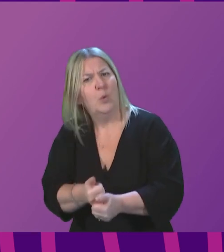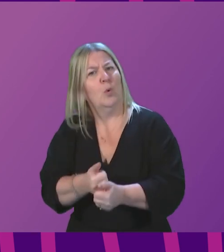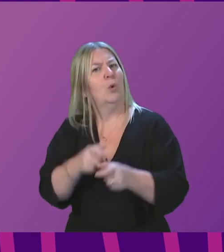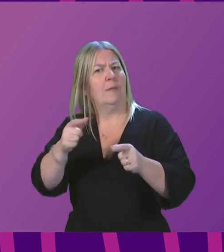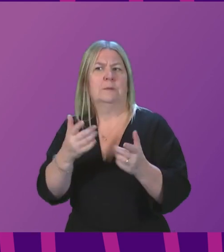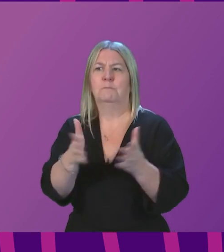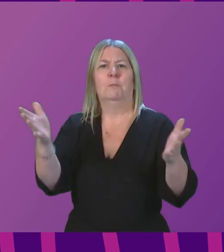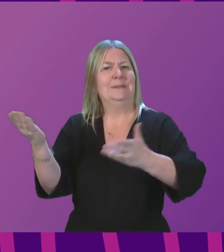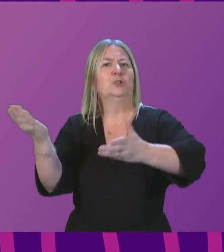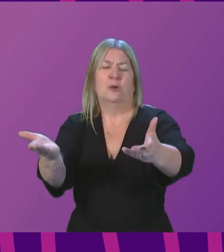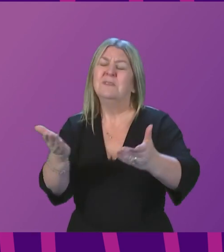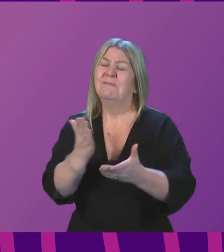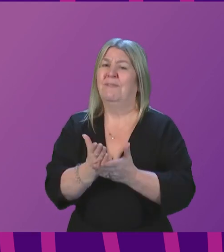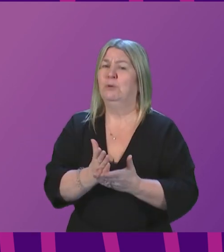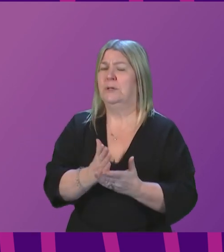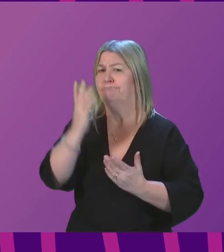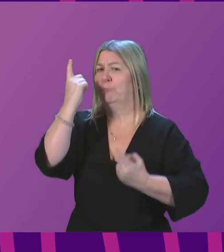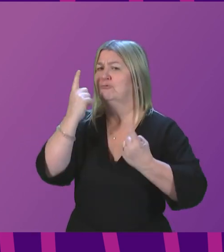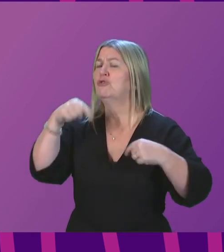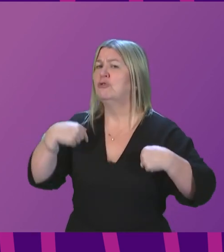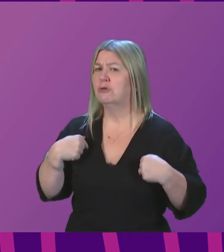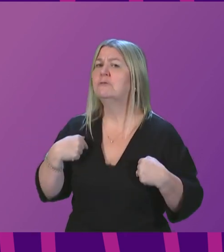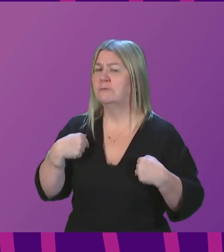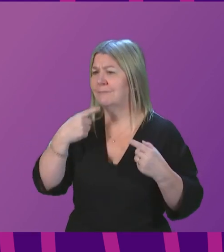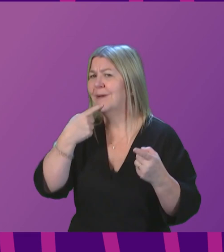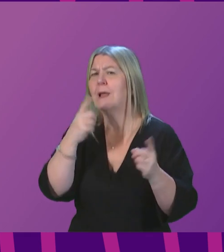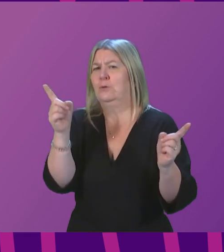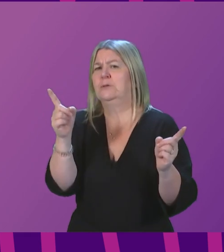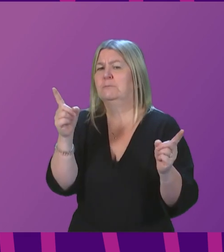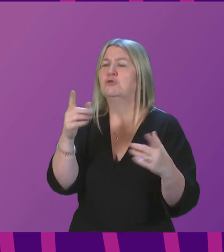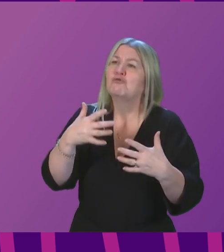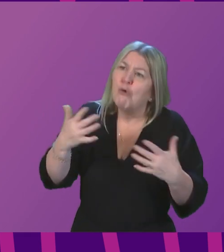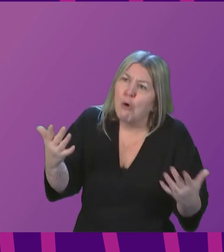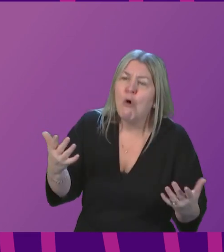I am deeply concerned by the announcements, or hints of announcements, that we heard earlier